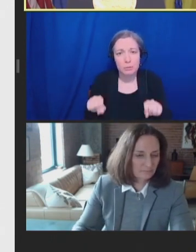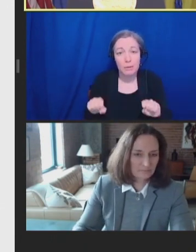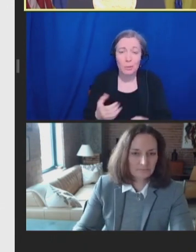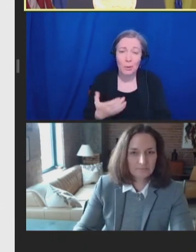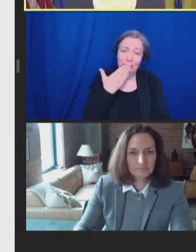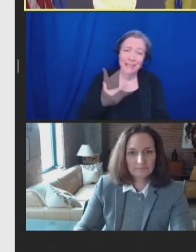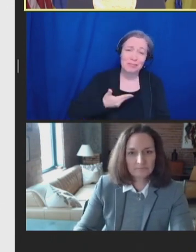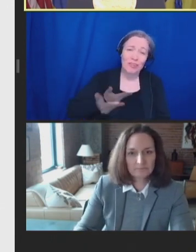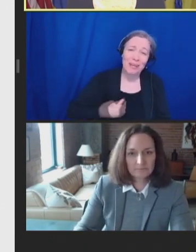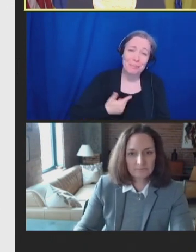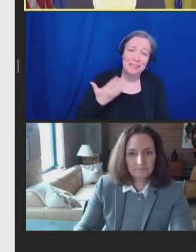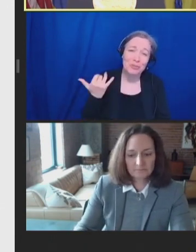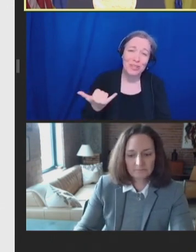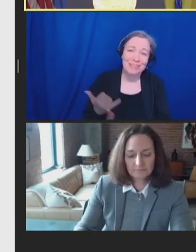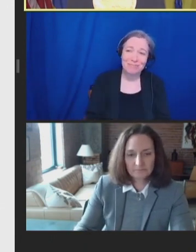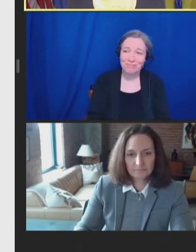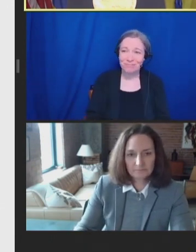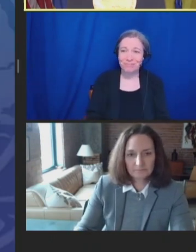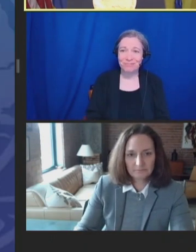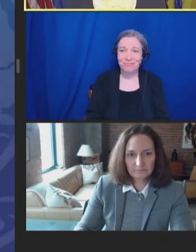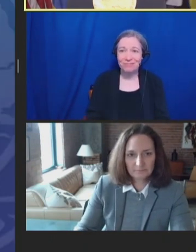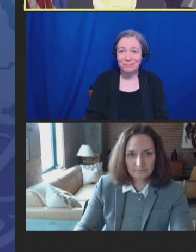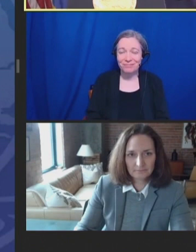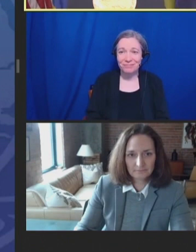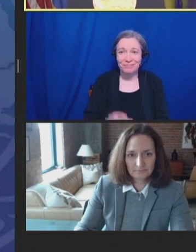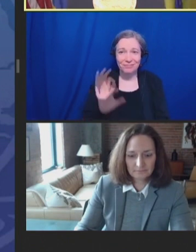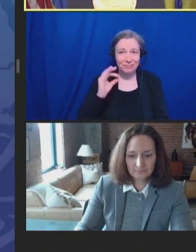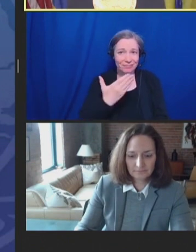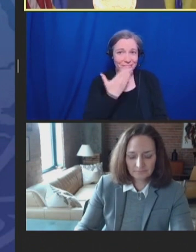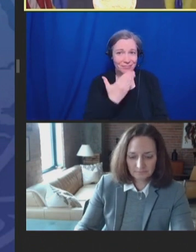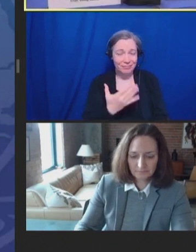Robert Hopkins, Jr.: Thank you very much, Georgina. Our next presenter is